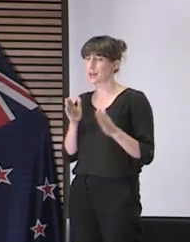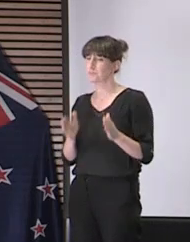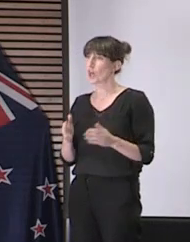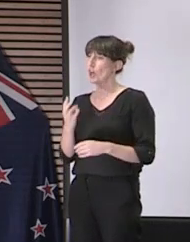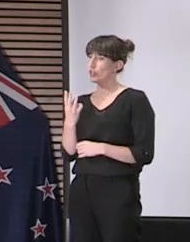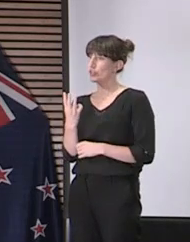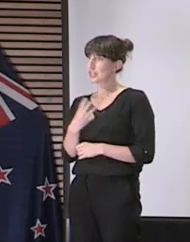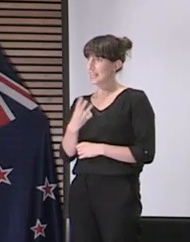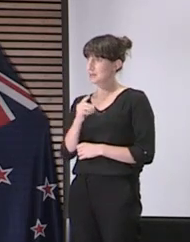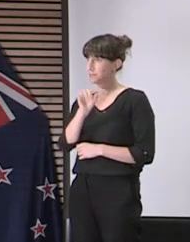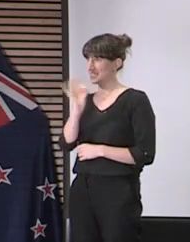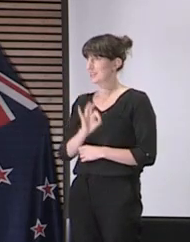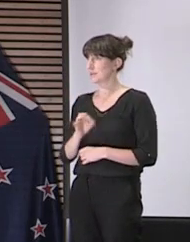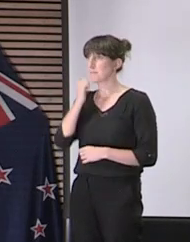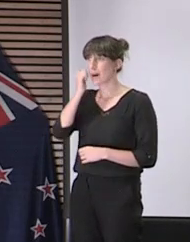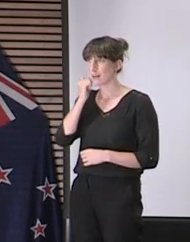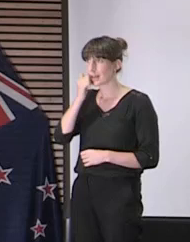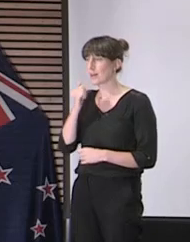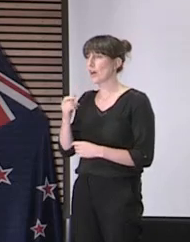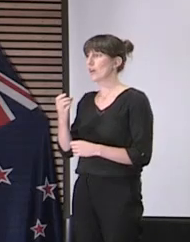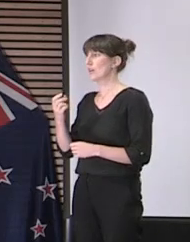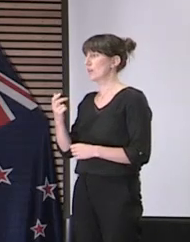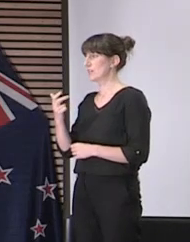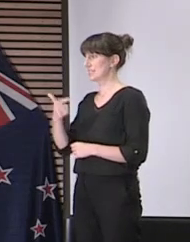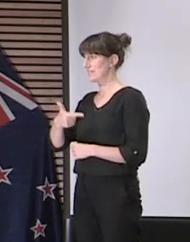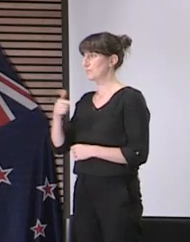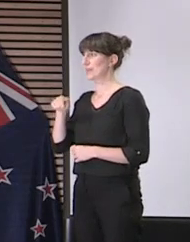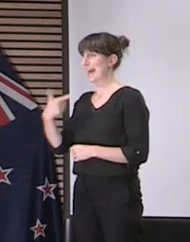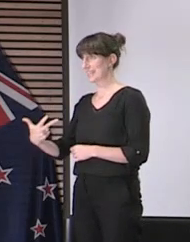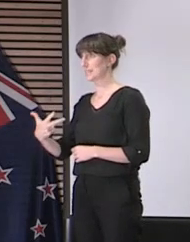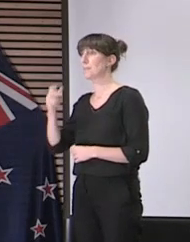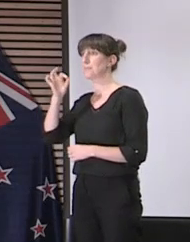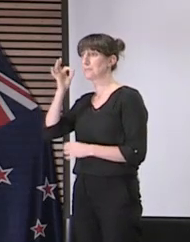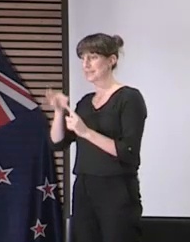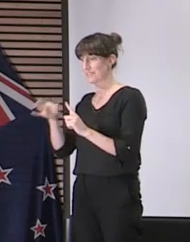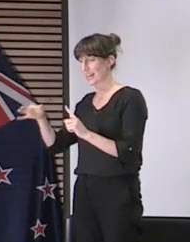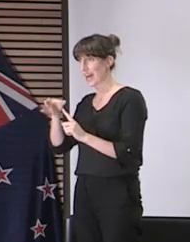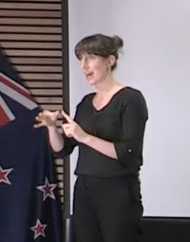have testing, if I look at